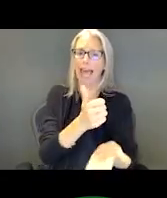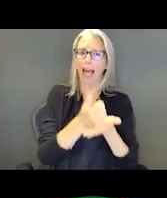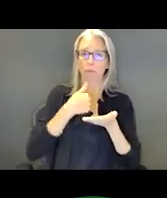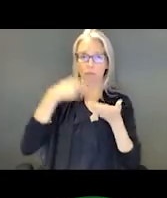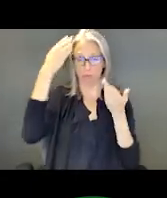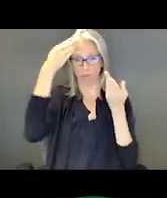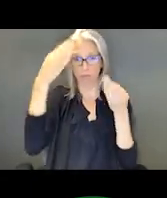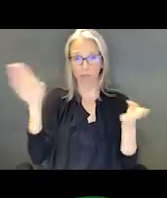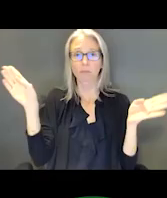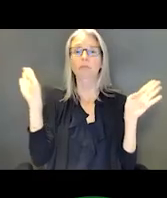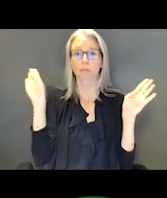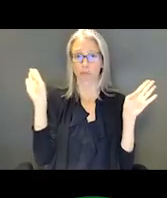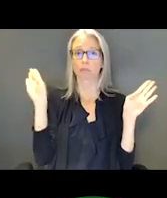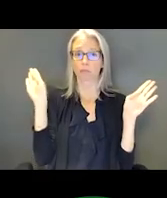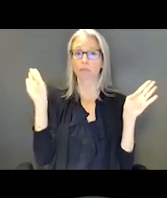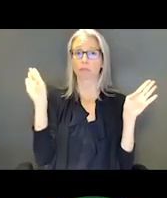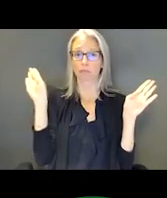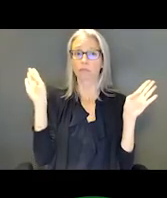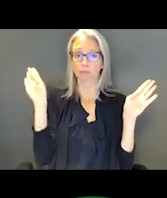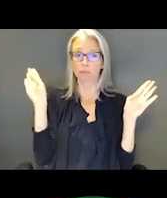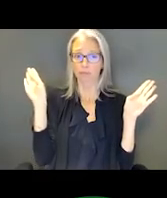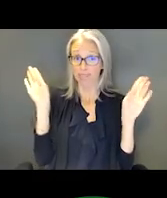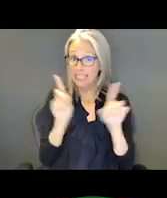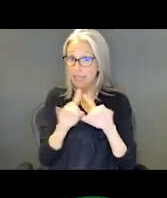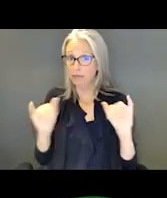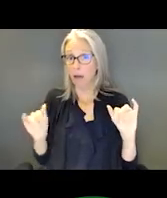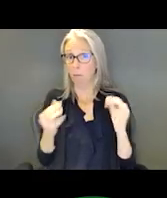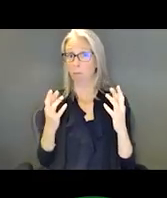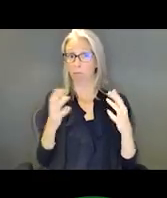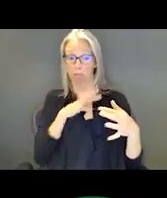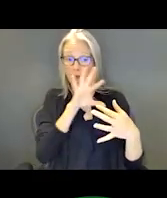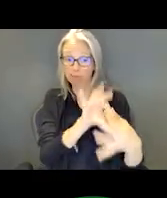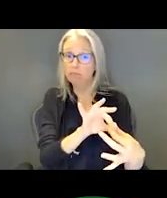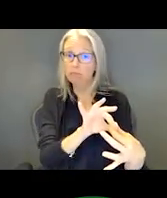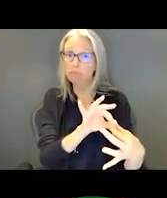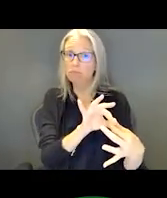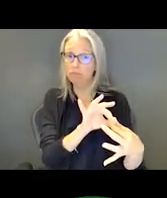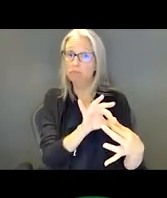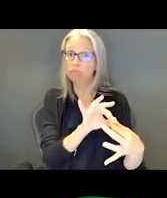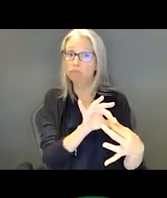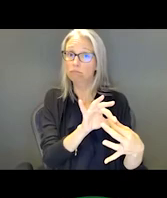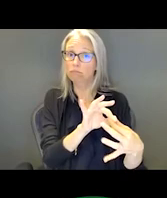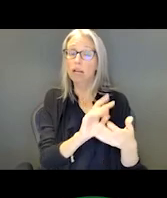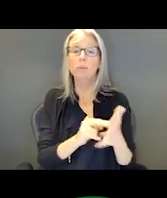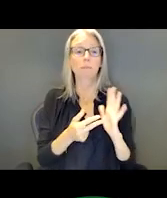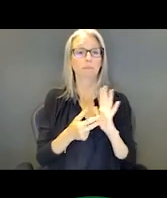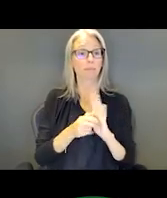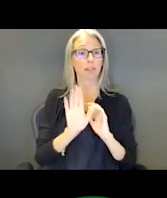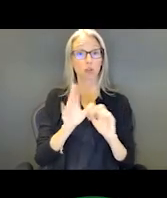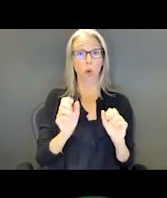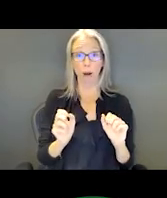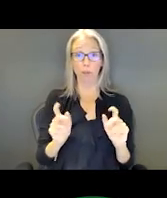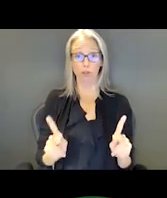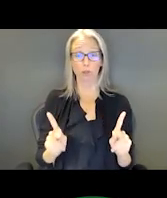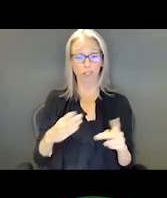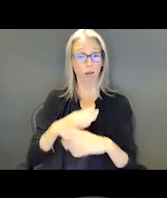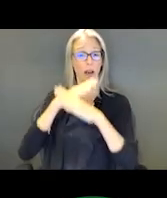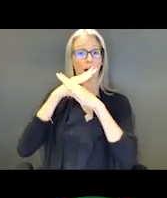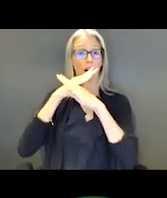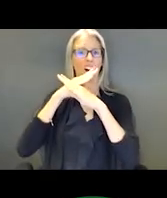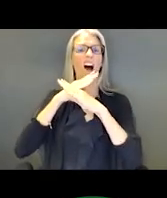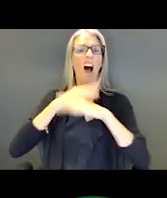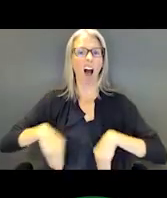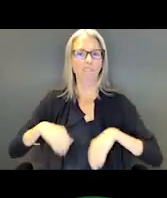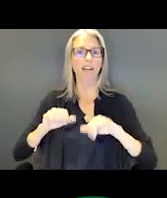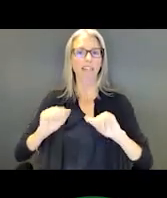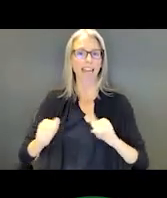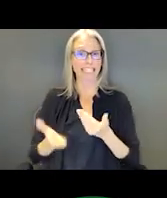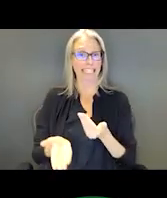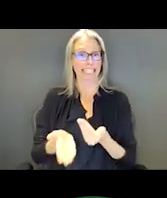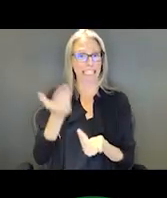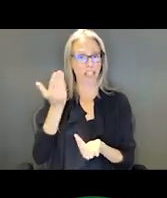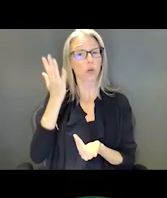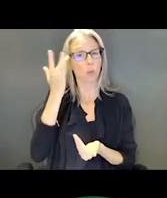I'd like to really thank you and encourage you. We're in a time of major change.